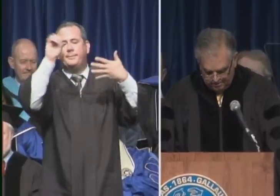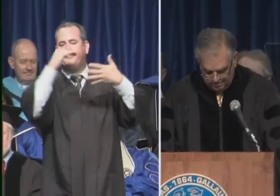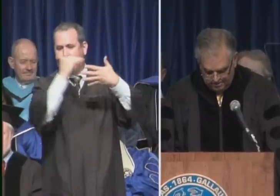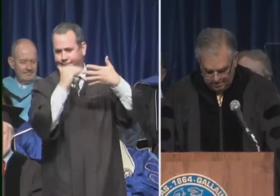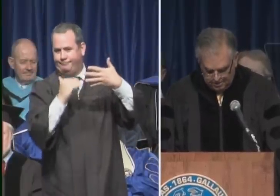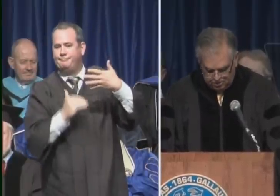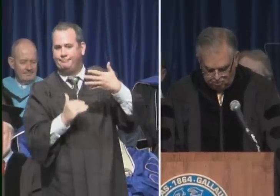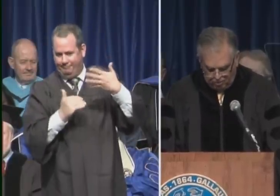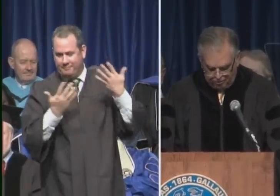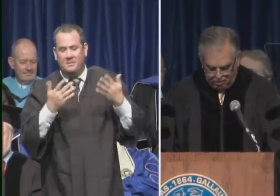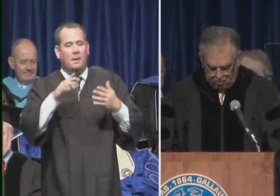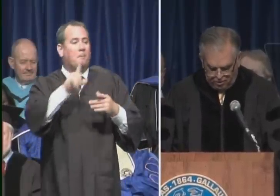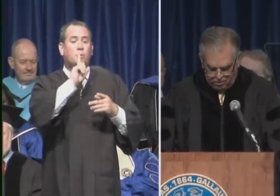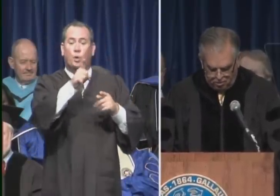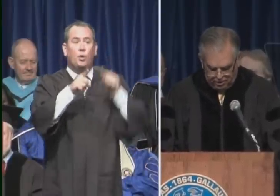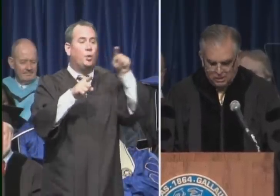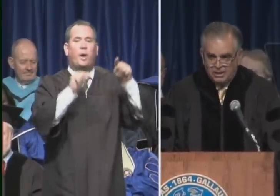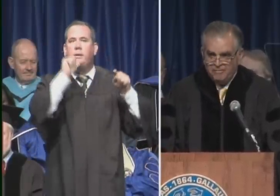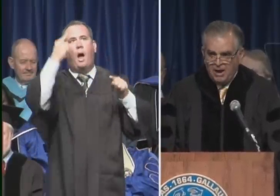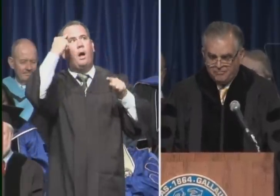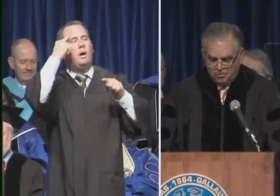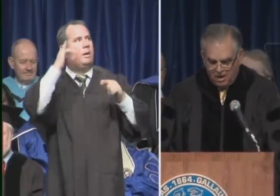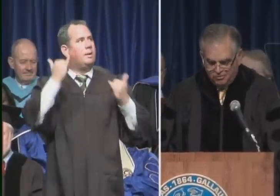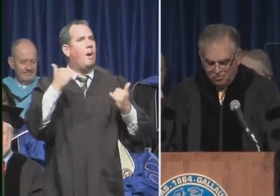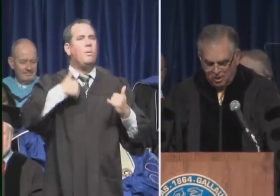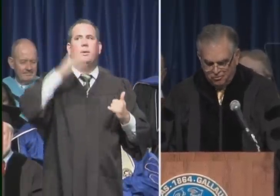You're wondering where you're going to live after graduation.